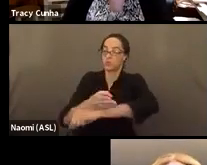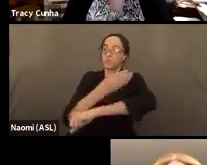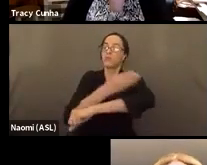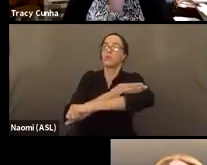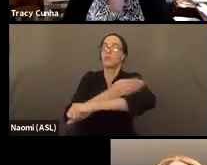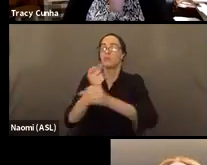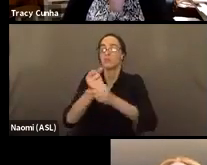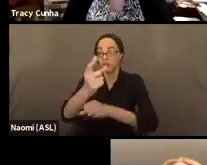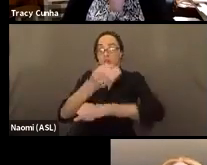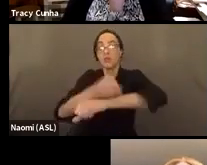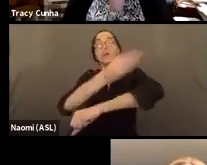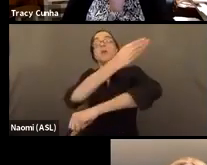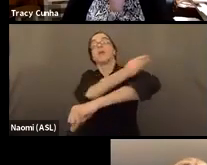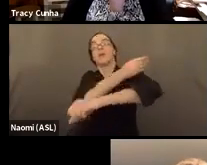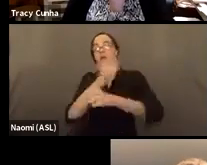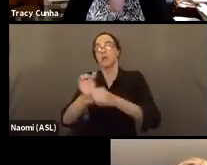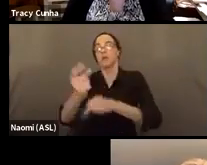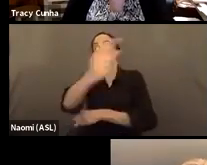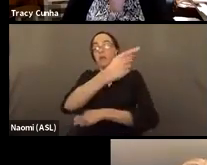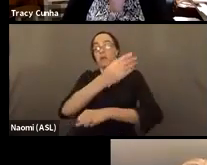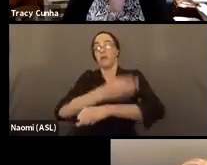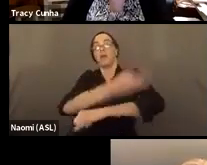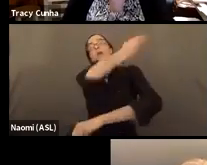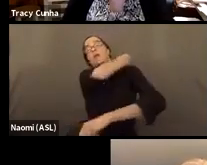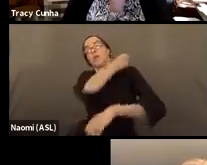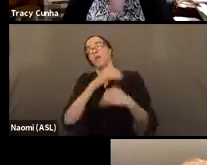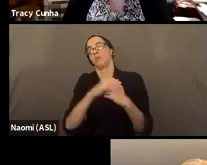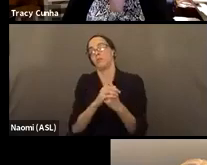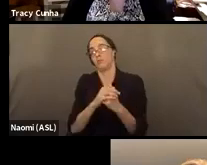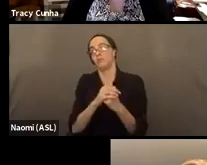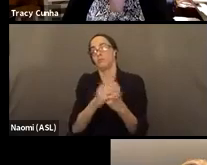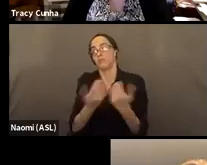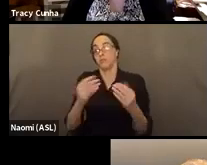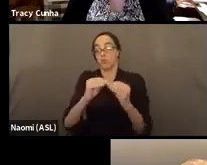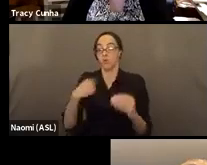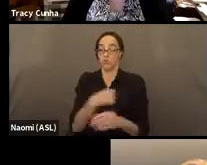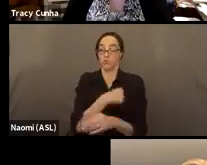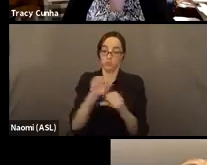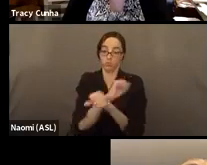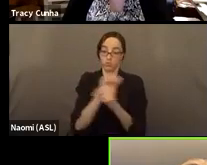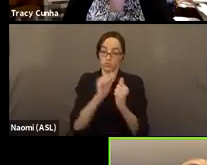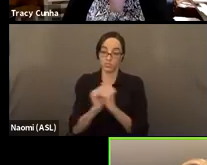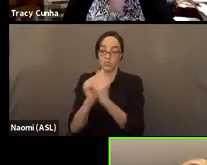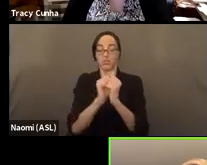the more that we work together the better it's going to be that's great and then paul maybe